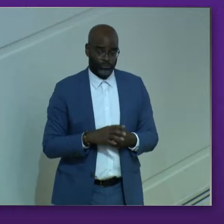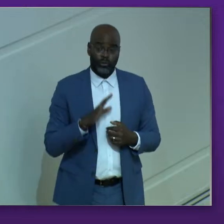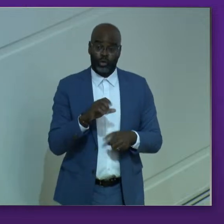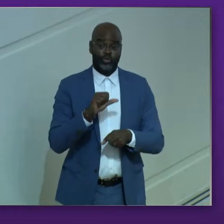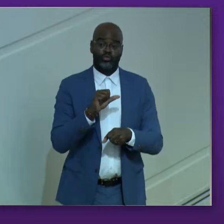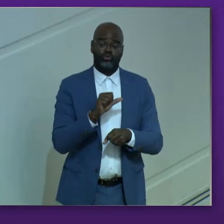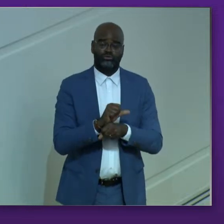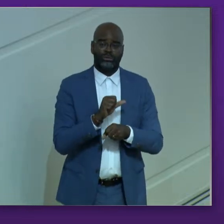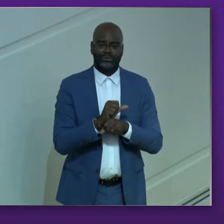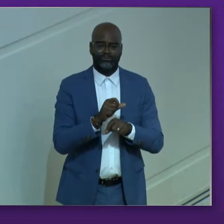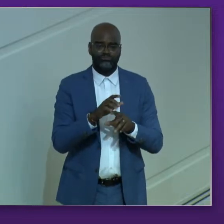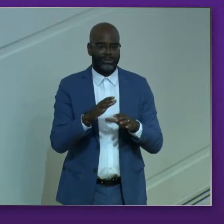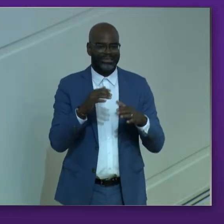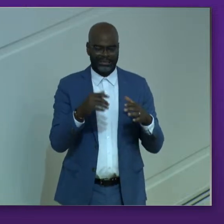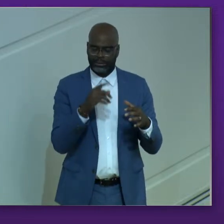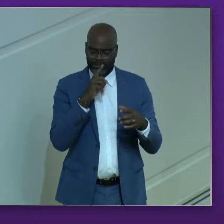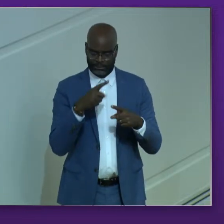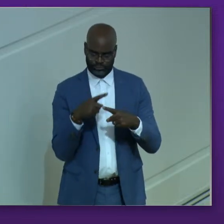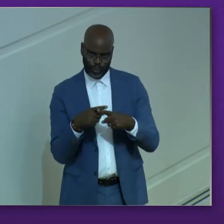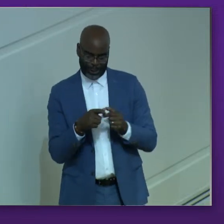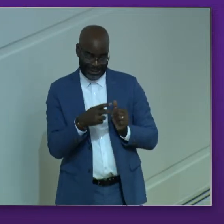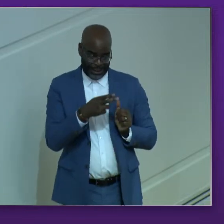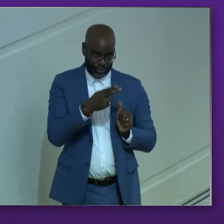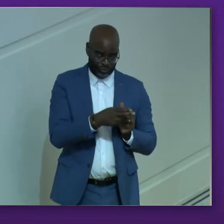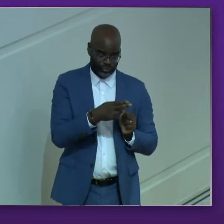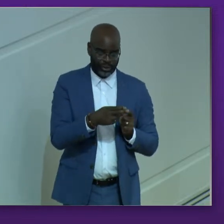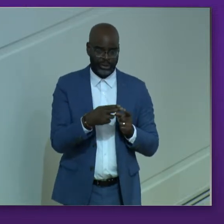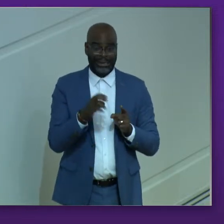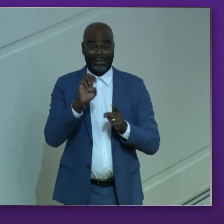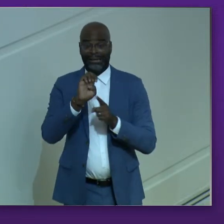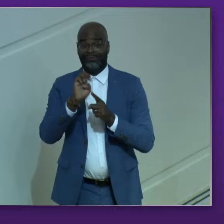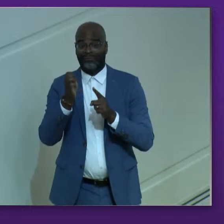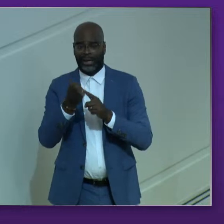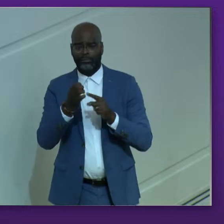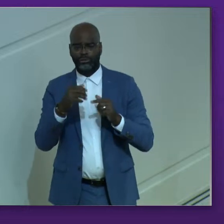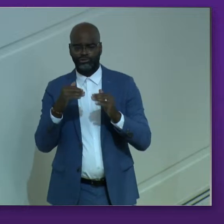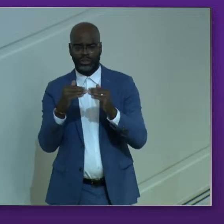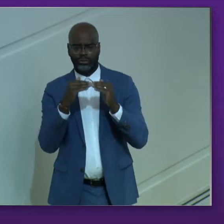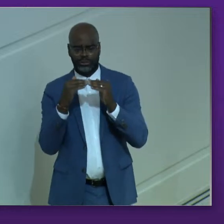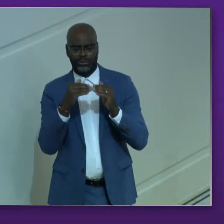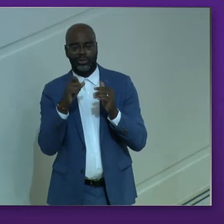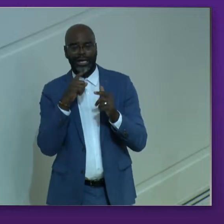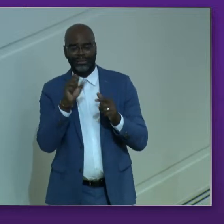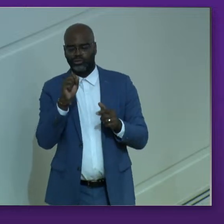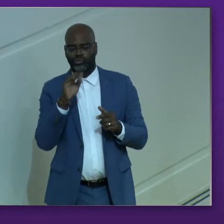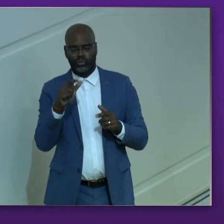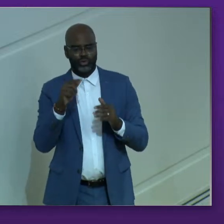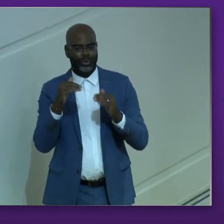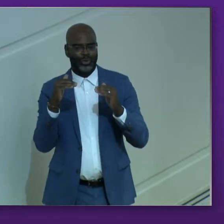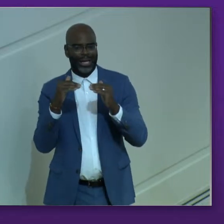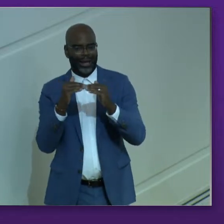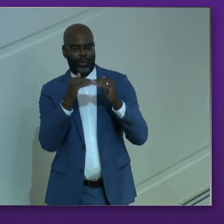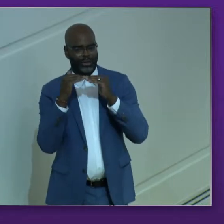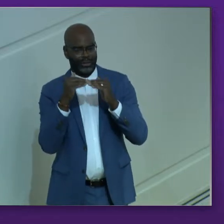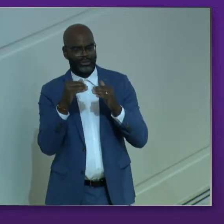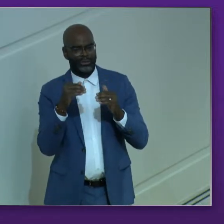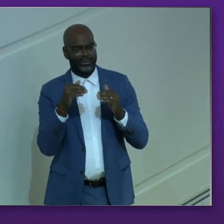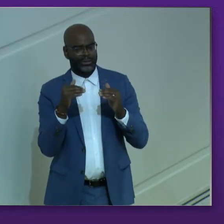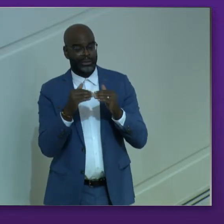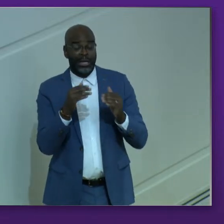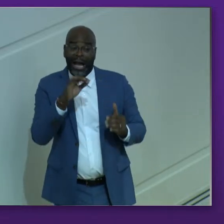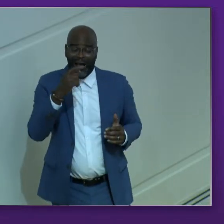HURLBURT IS SITUATED